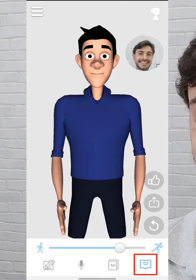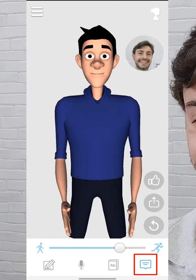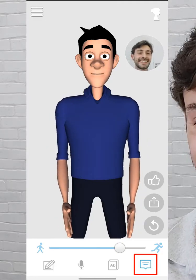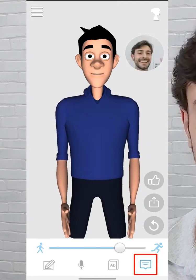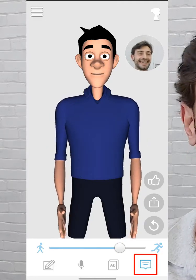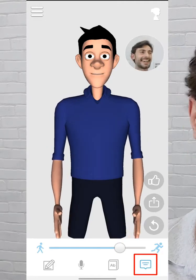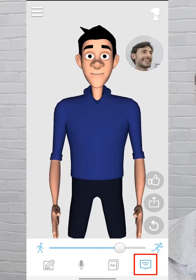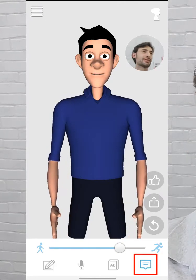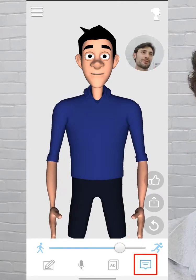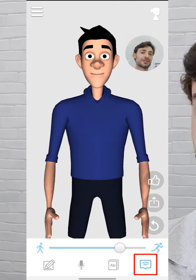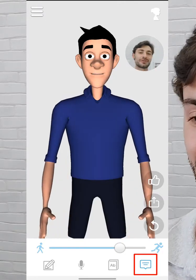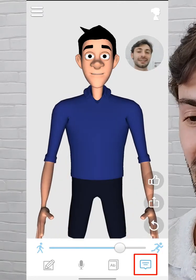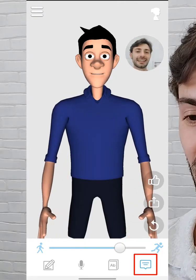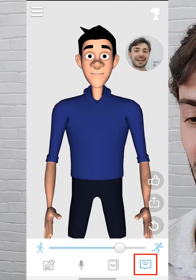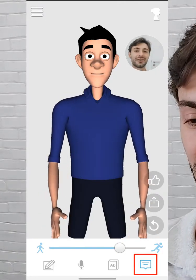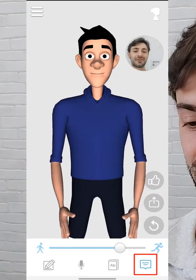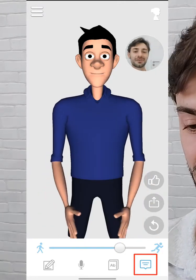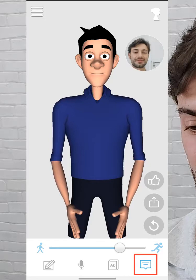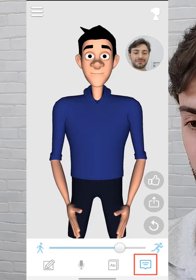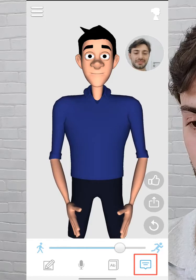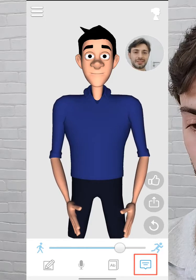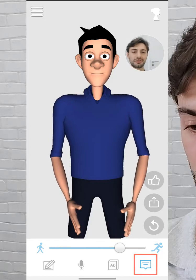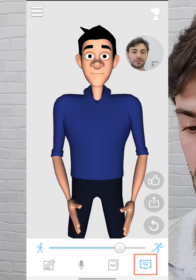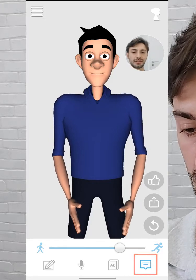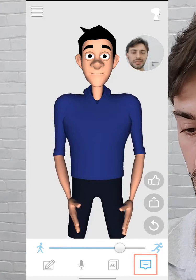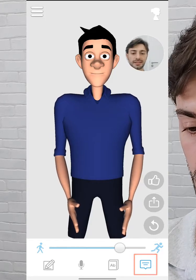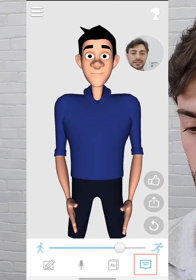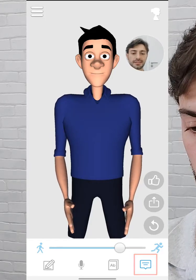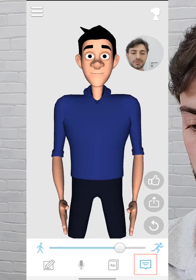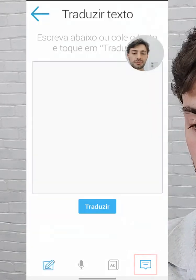Oh, there's a cool option. I'm going to change the rendering again.